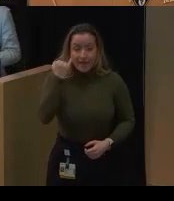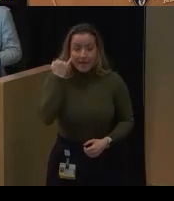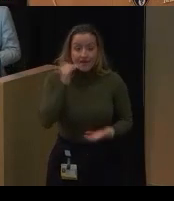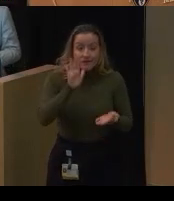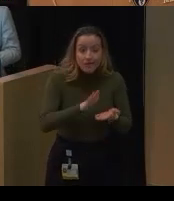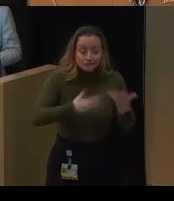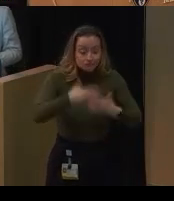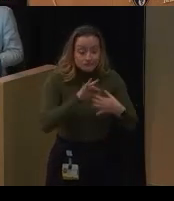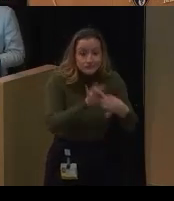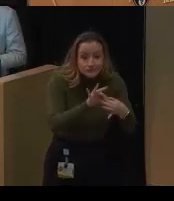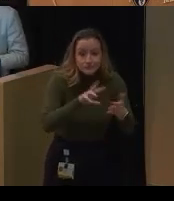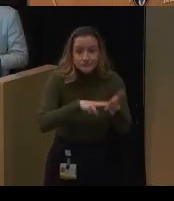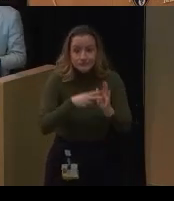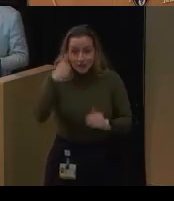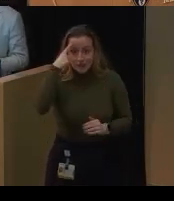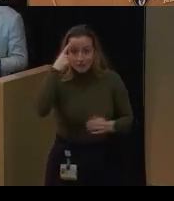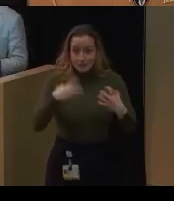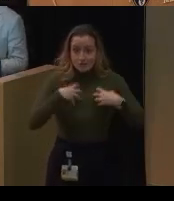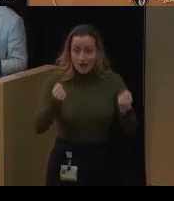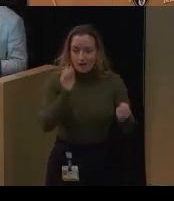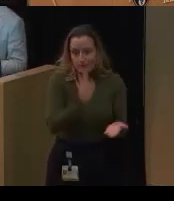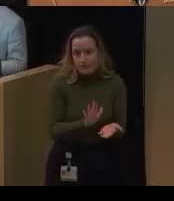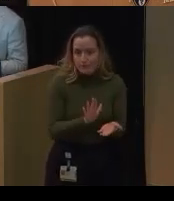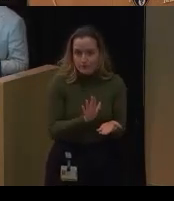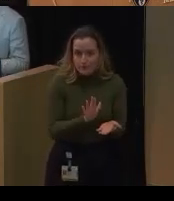more likely we are to have mental health problems the more likely we are to experience physical